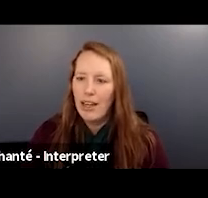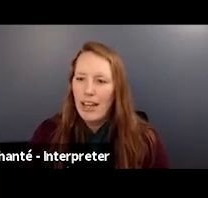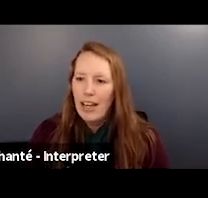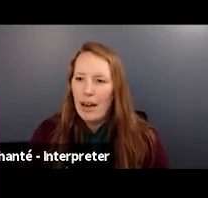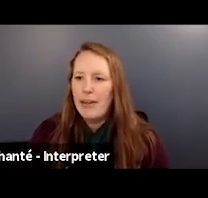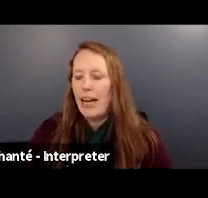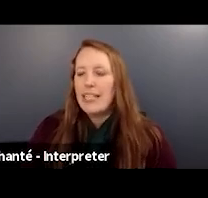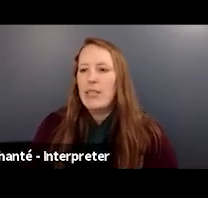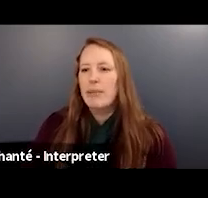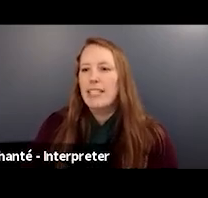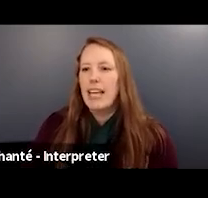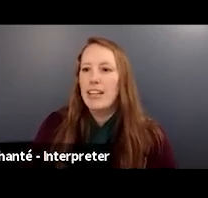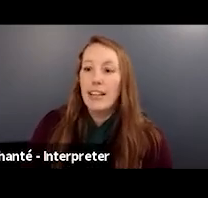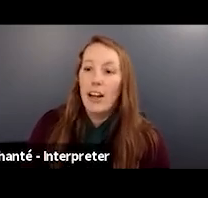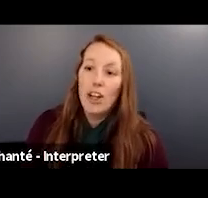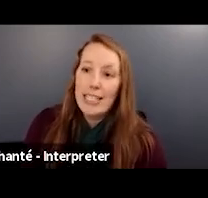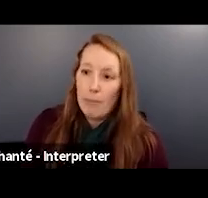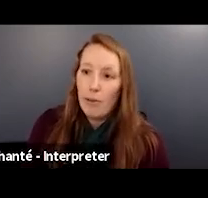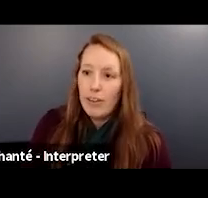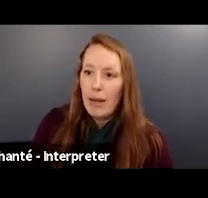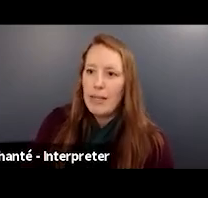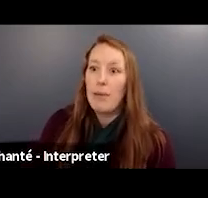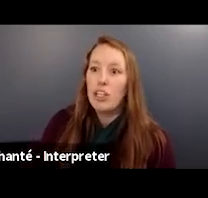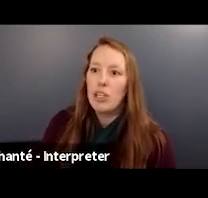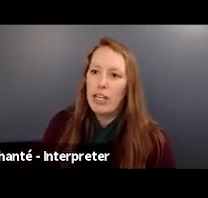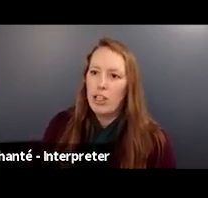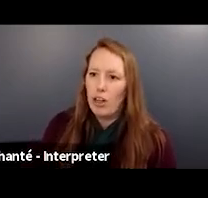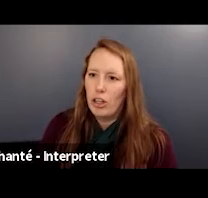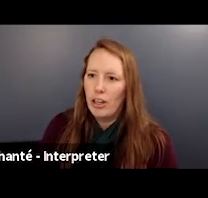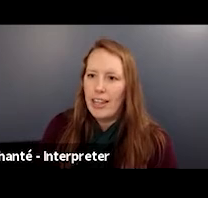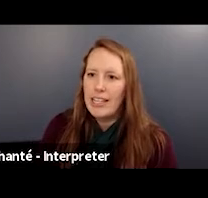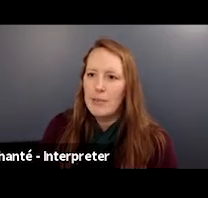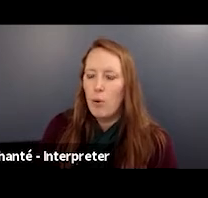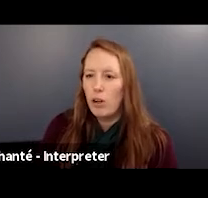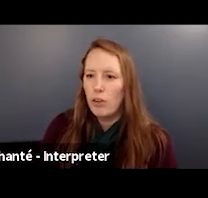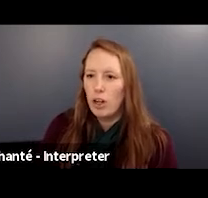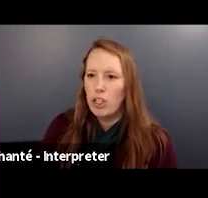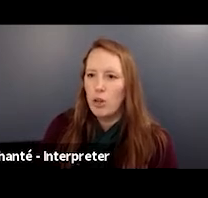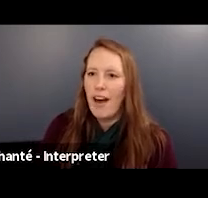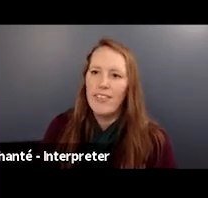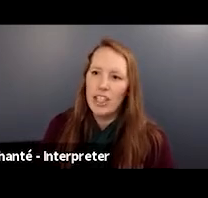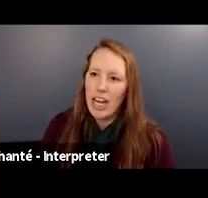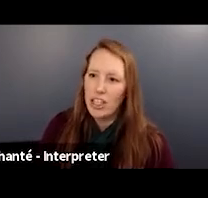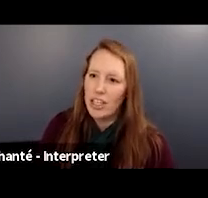I guess I was able to set a good example for them, especially my daughter. I think it's important for her to have an education,